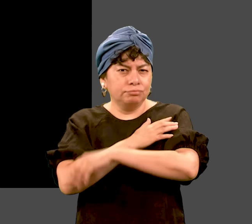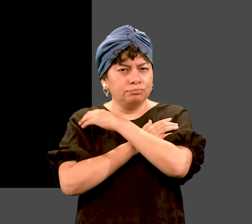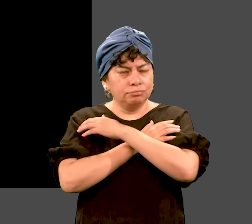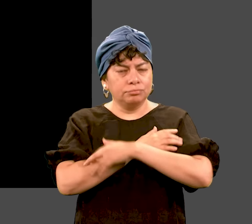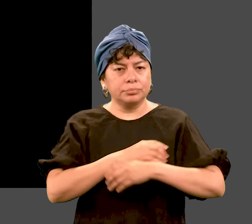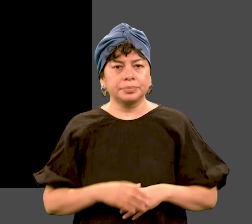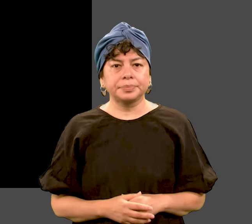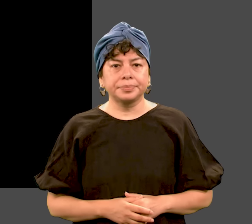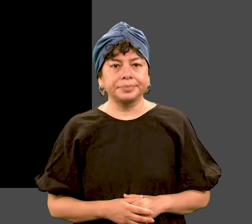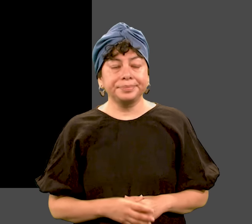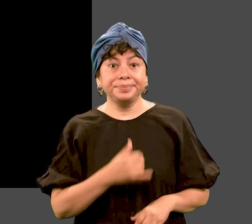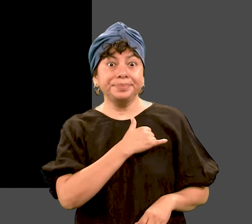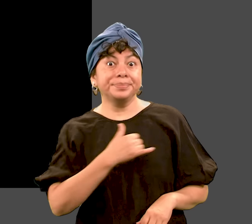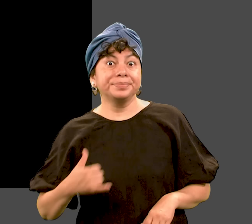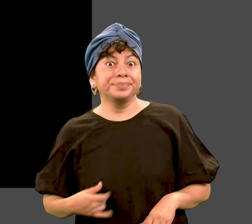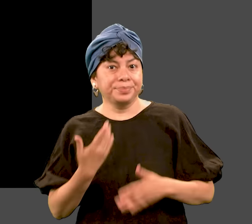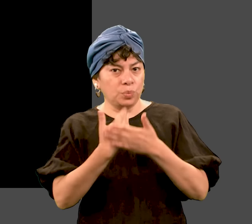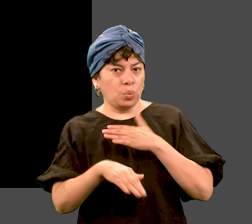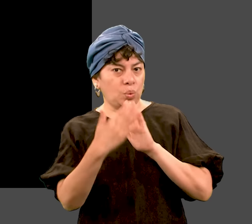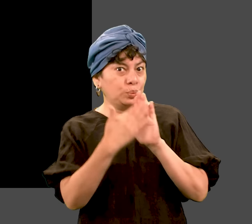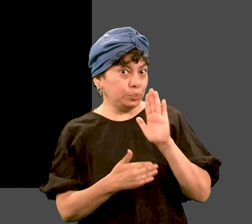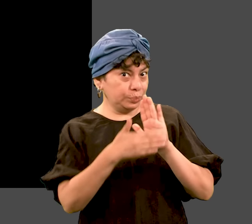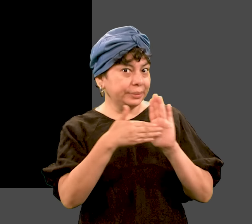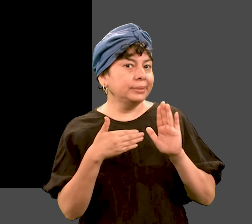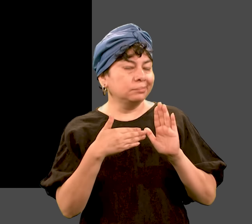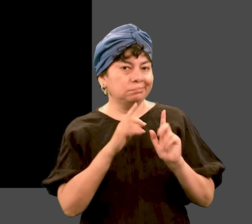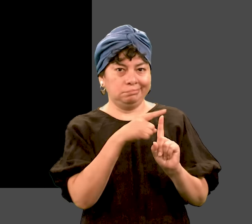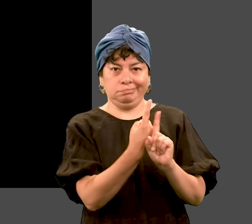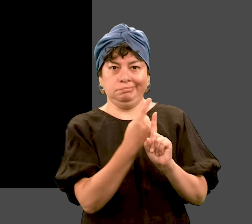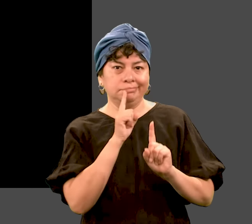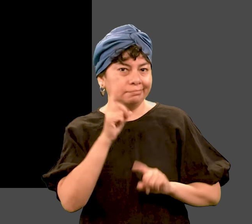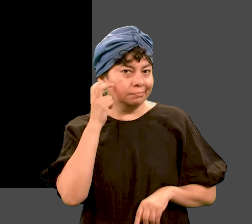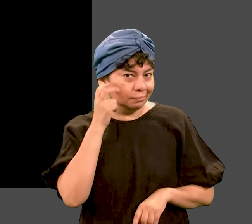REBECCA (VO): Jelica was born in Croatia, the only DeafBlind person in her family.